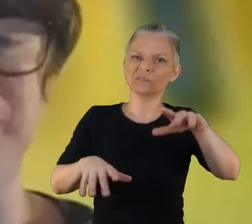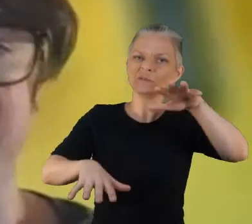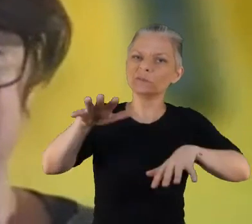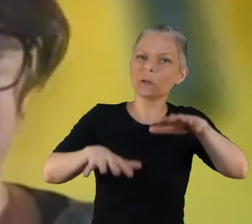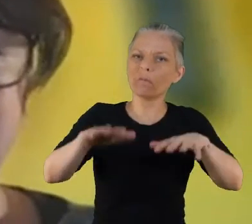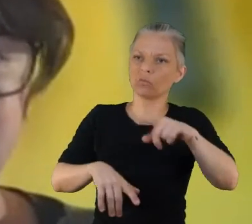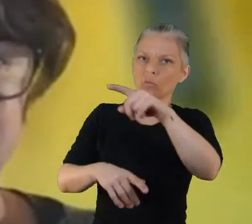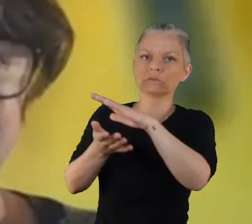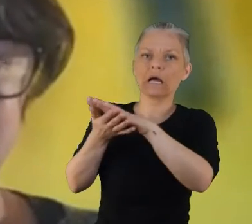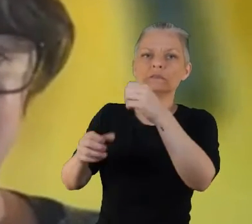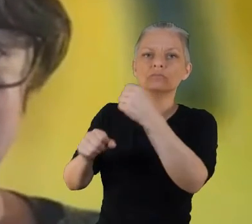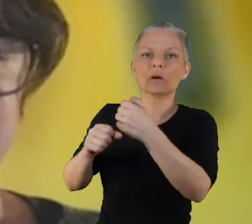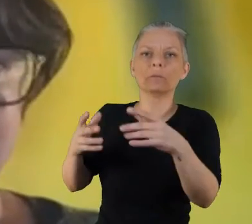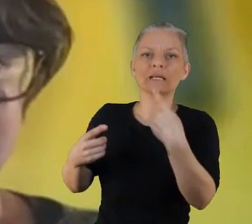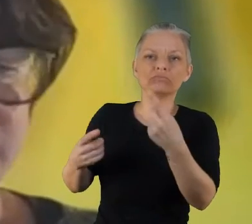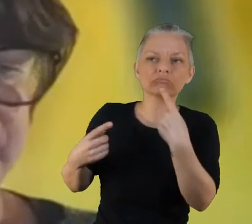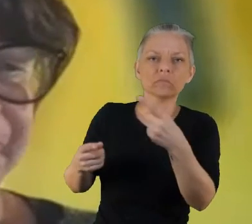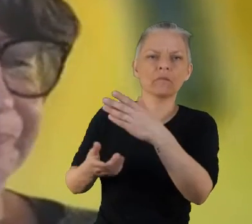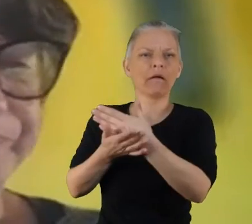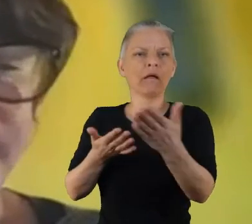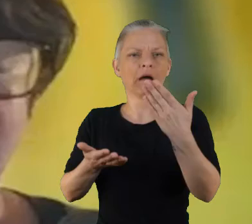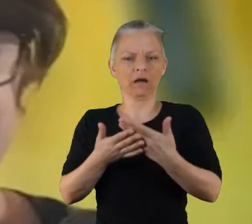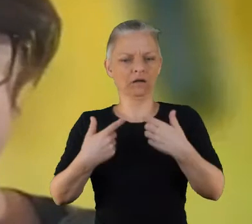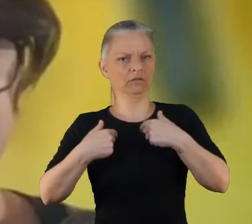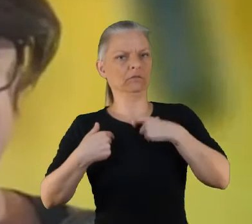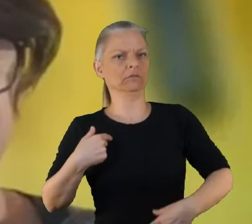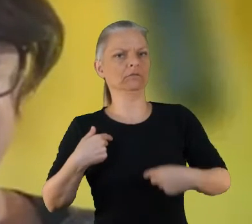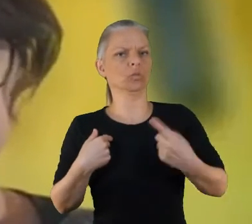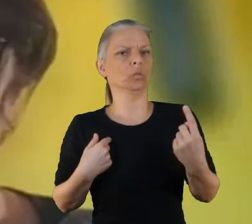support from an organisation if you’re part of an organisation. And then finally, and I guess this